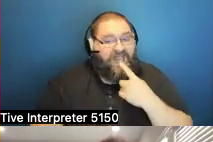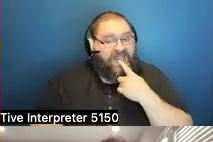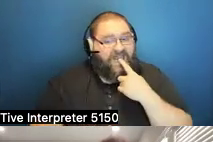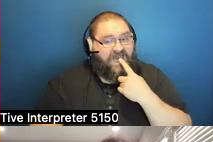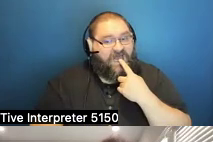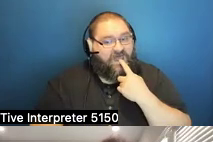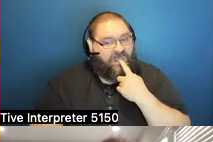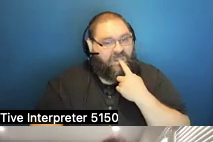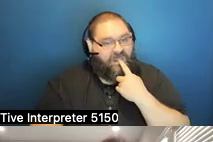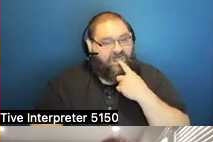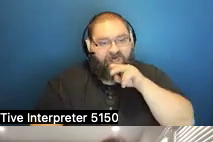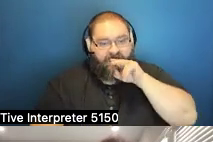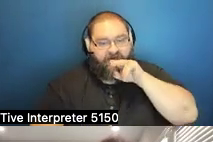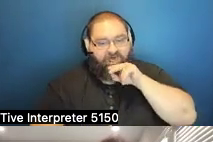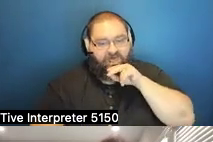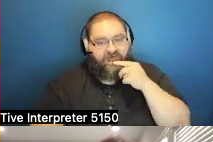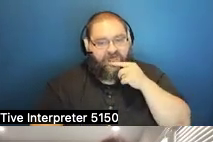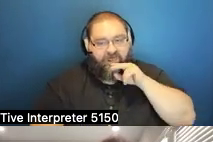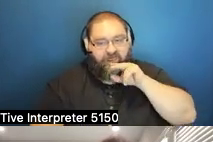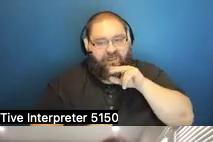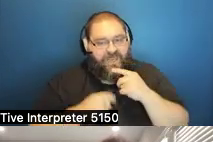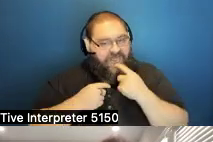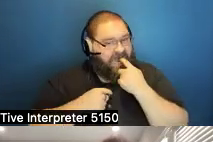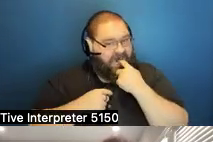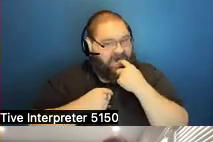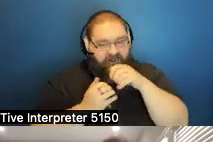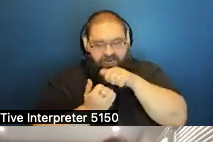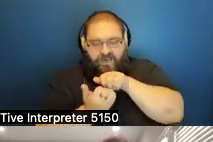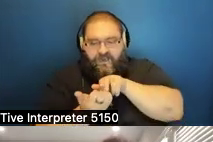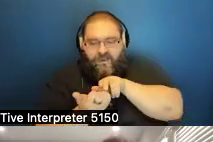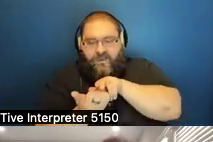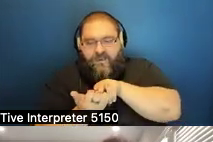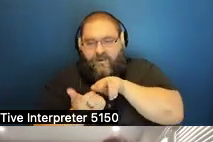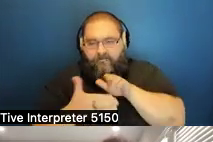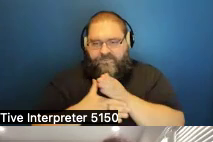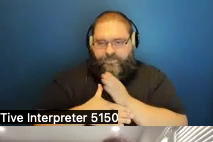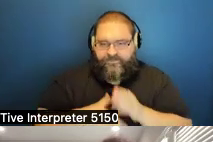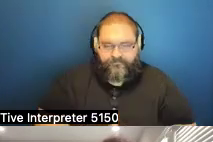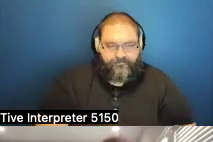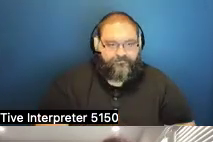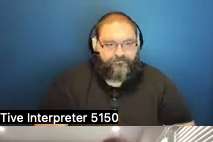down and forward between the teeth. 19:46:37 The tongue body moves